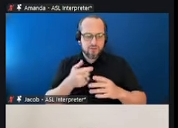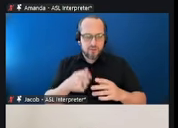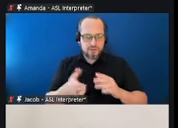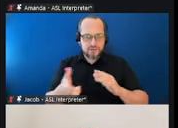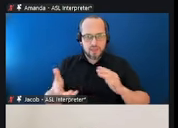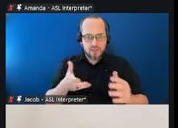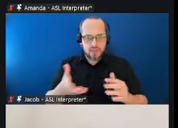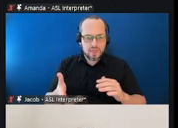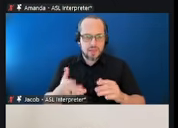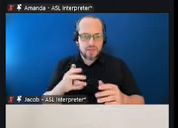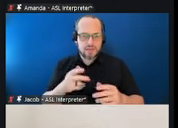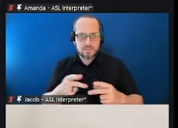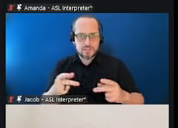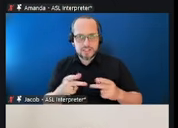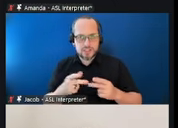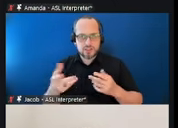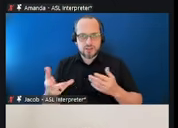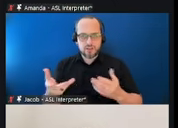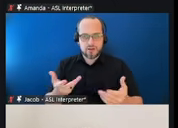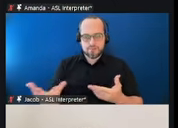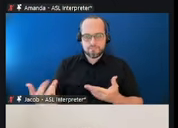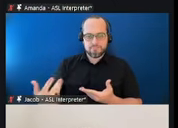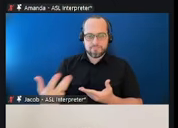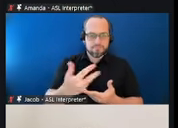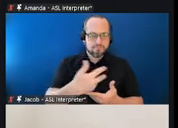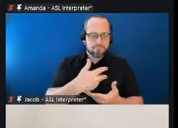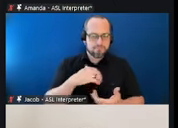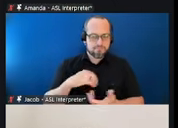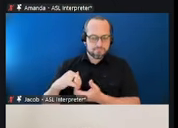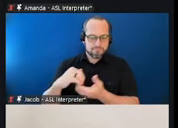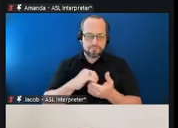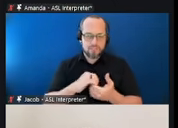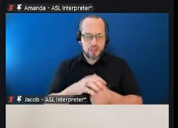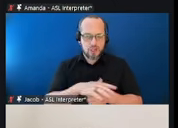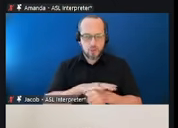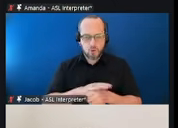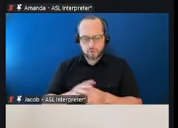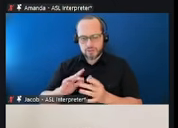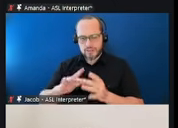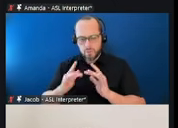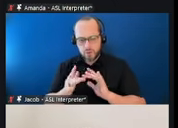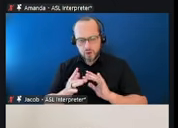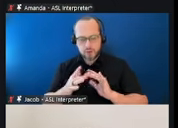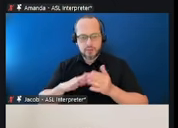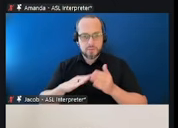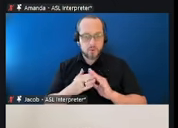this position to to pull together local networks and community leaders. And I will just say for